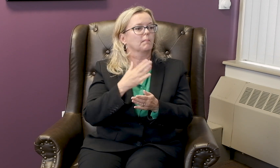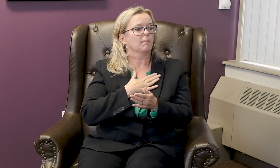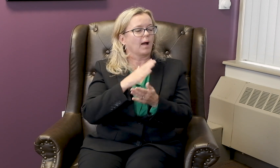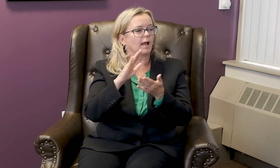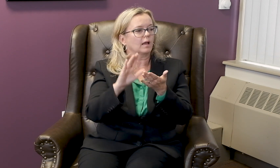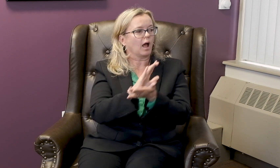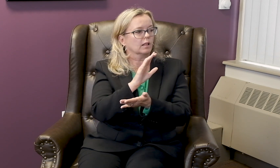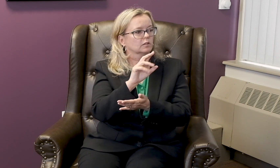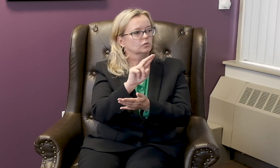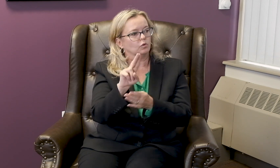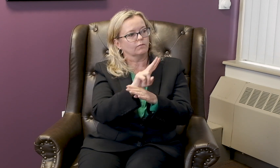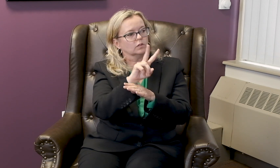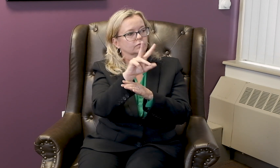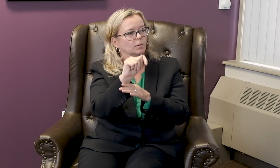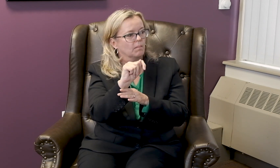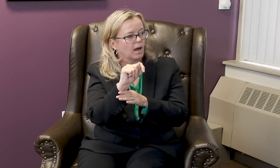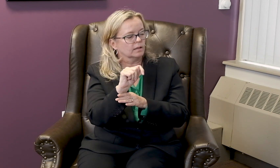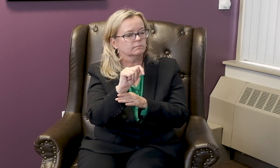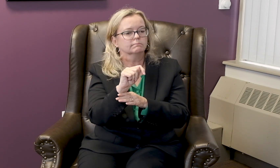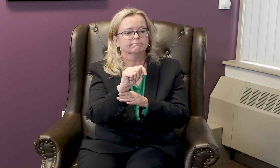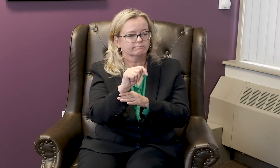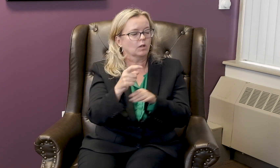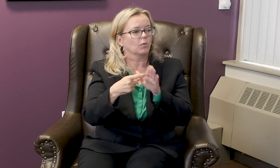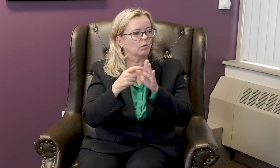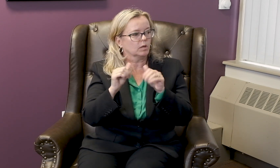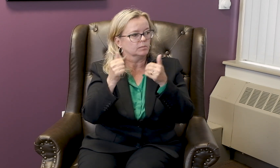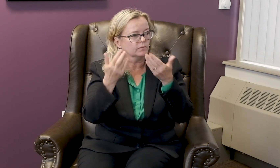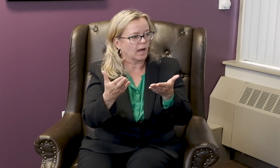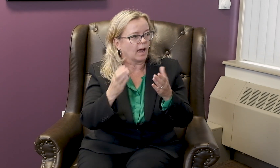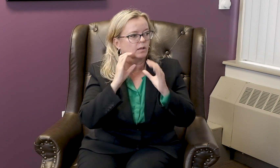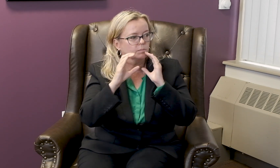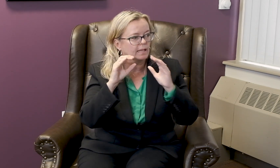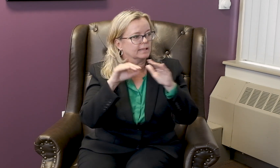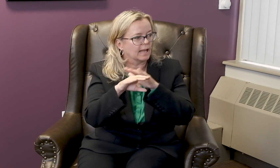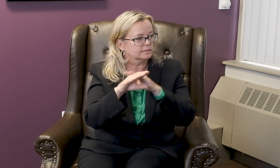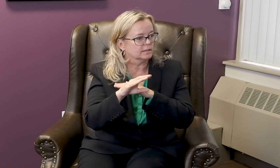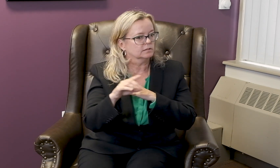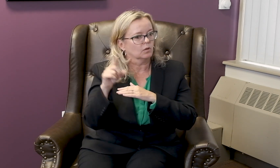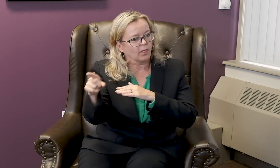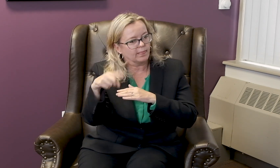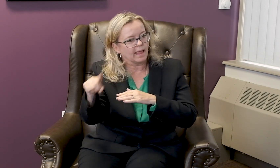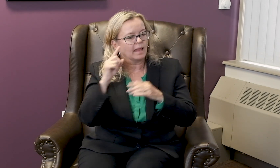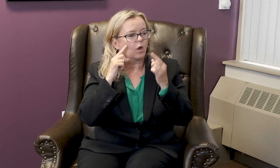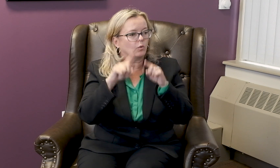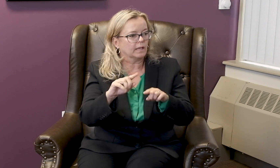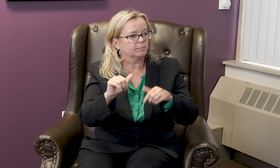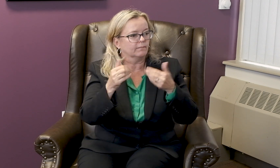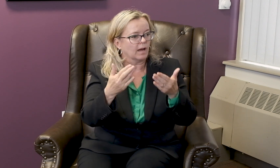of Vermont, was required to provide access, so they agreed to provide me with ASL interpreters